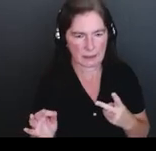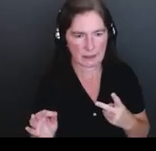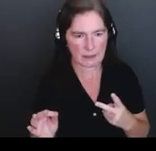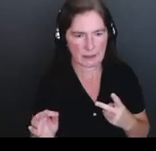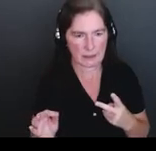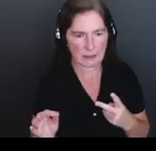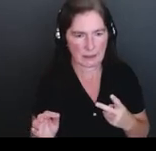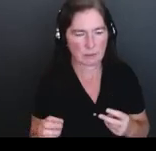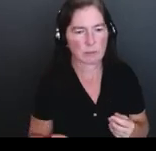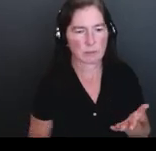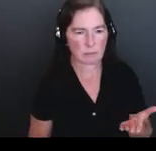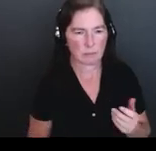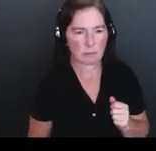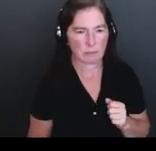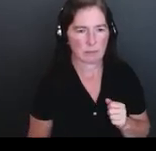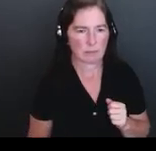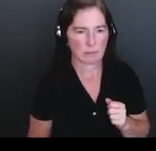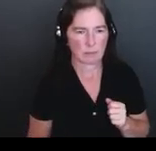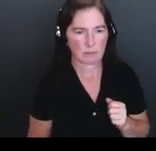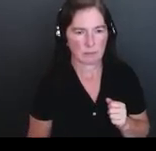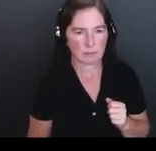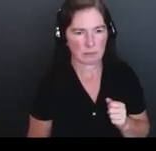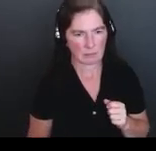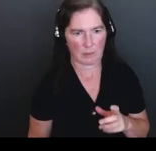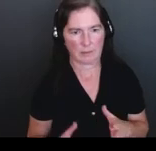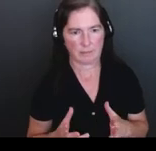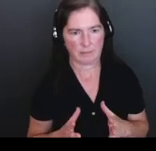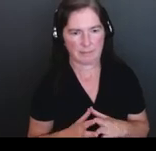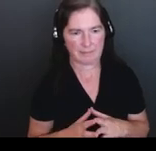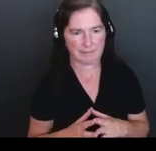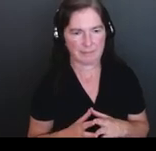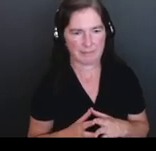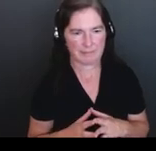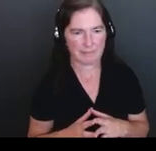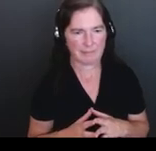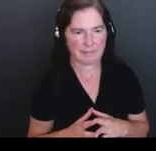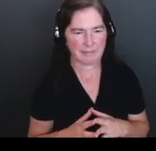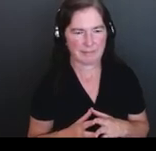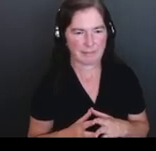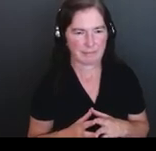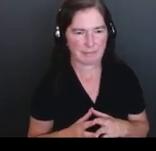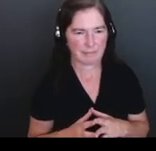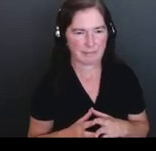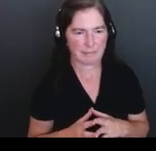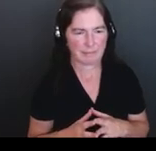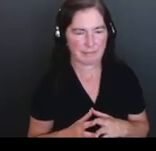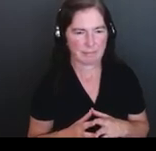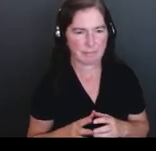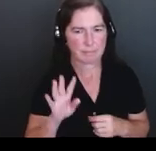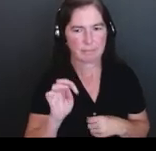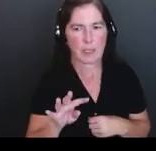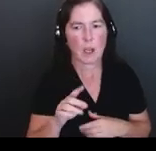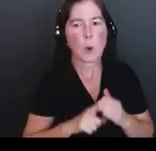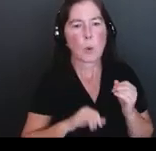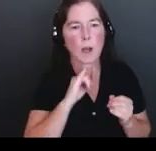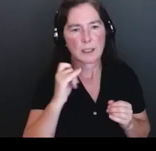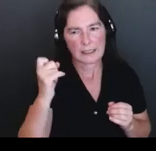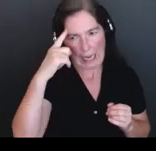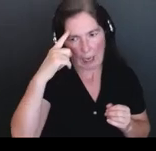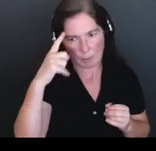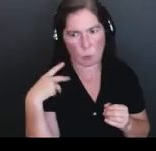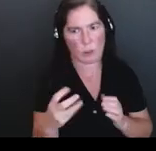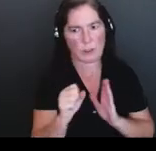and there's all these different kind of sections. Let's juster add one to see what this looks like.